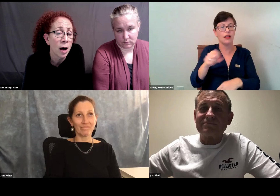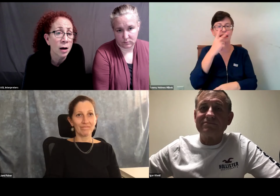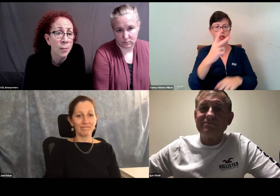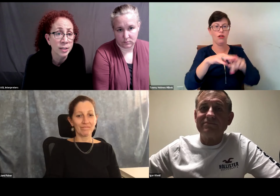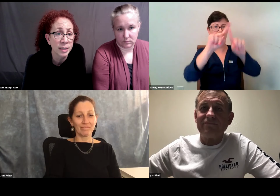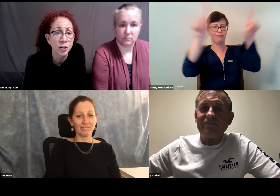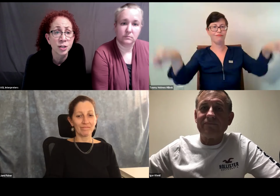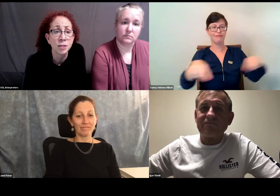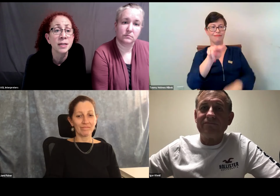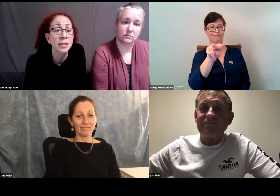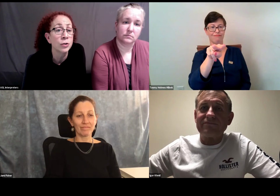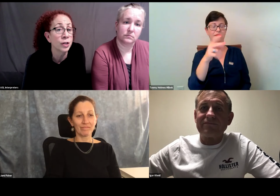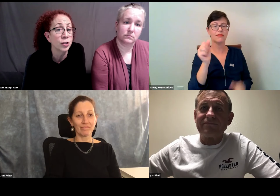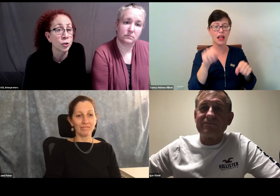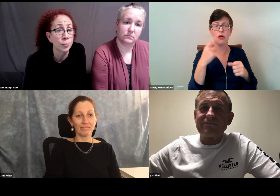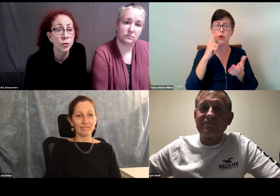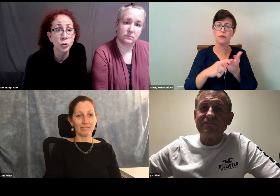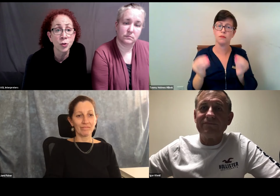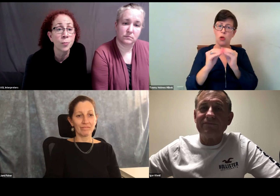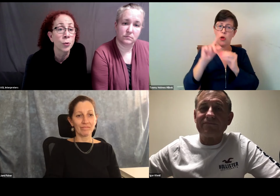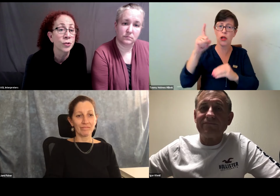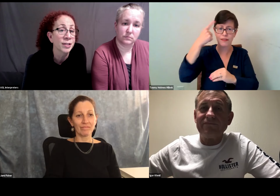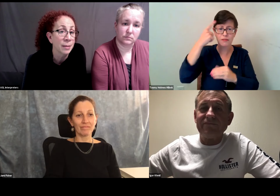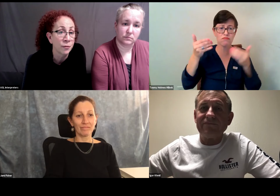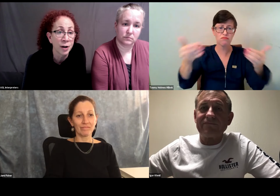Come on stage, need to be near the interpreter so that they're both in the same frame,